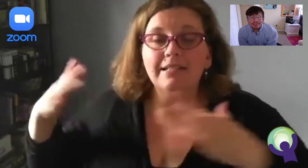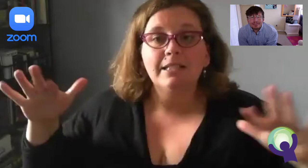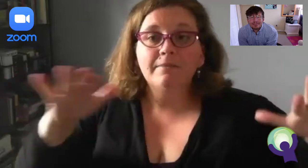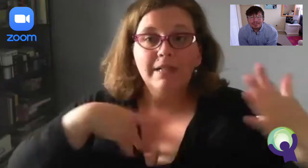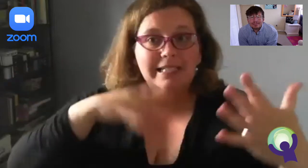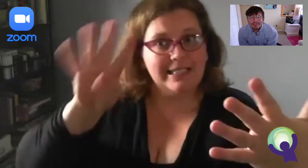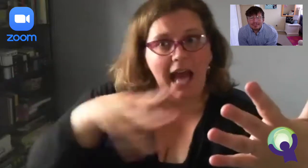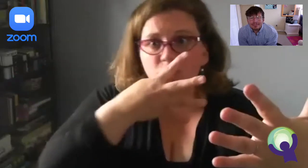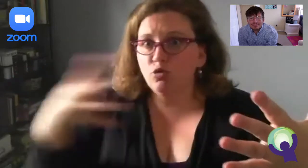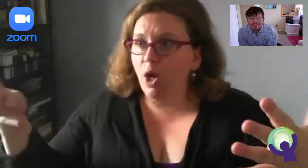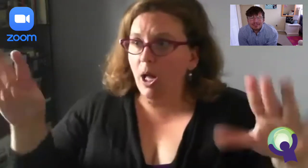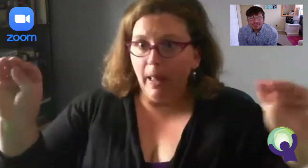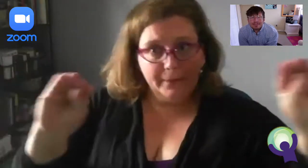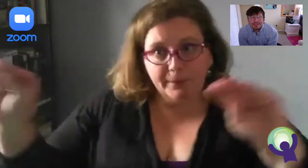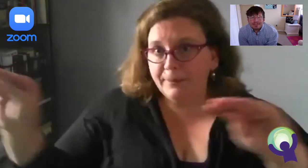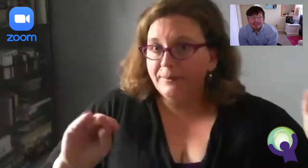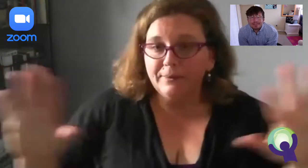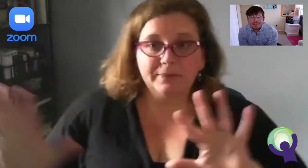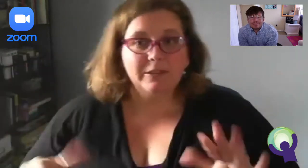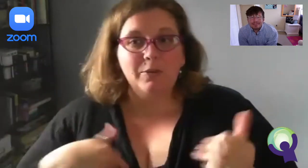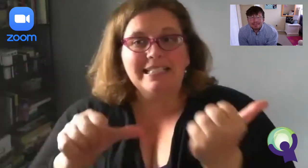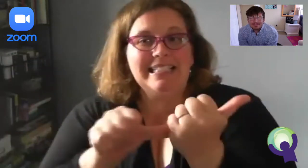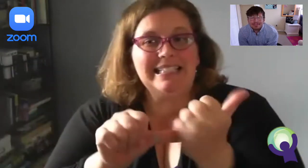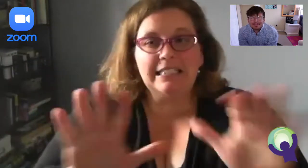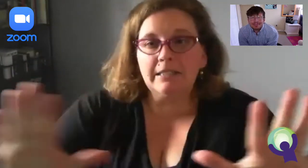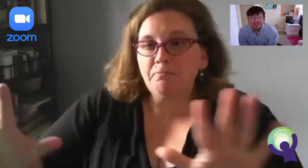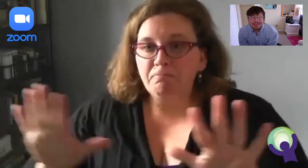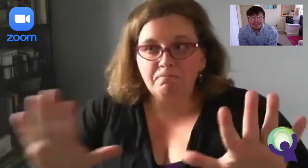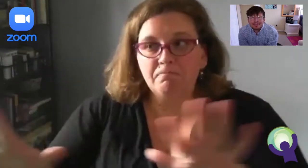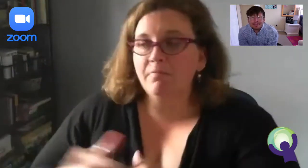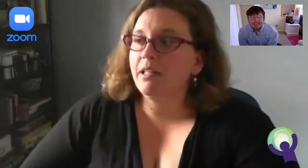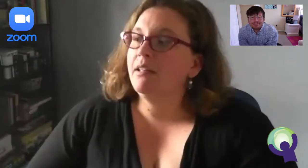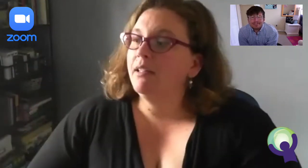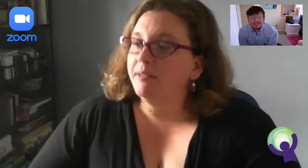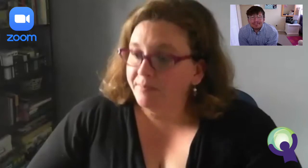making telephone calls and scheduling. So I was the assistant to the